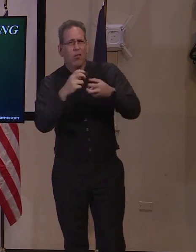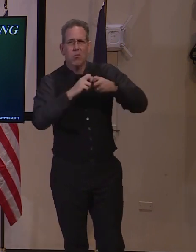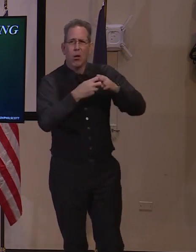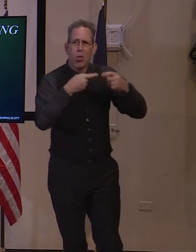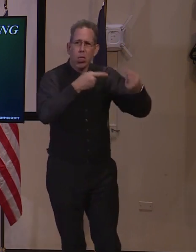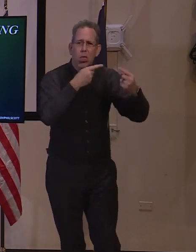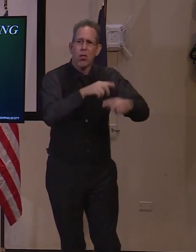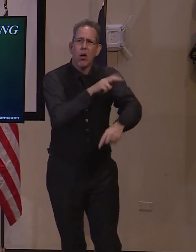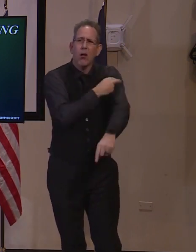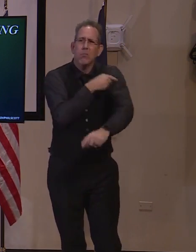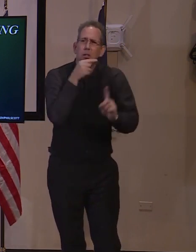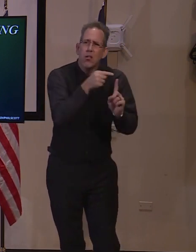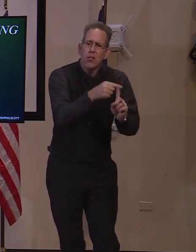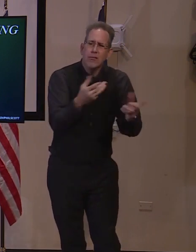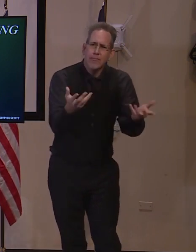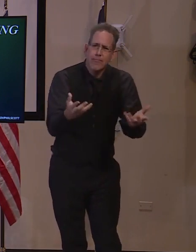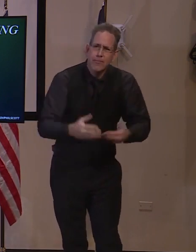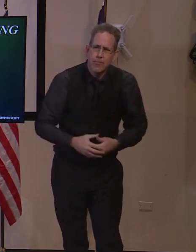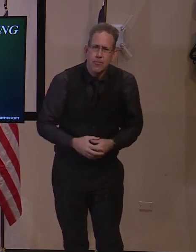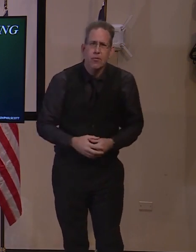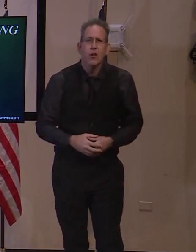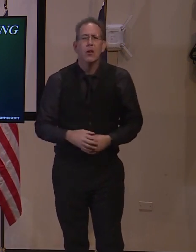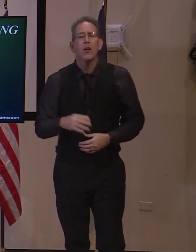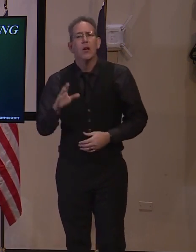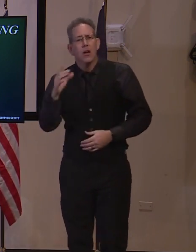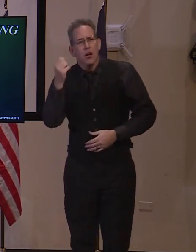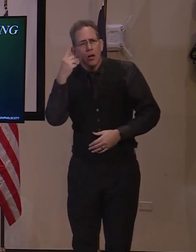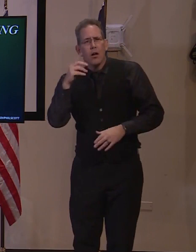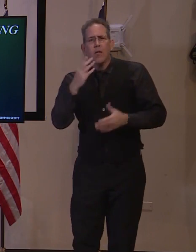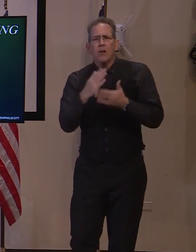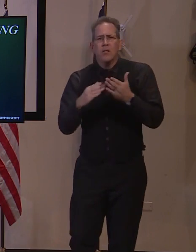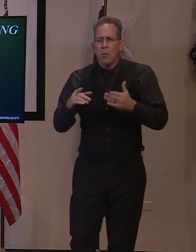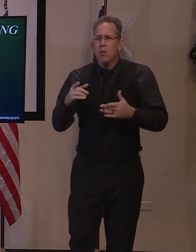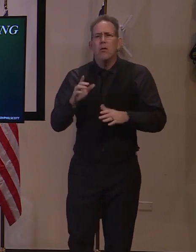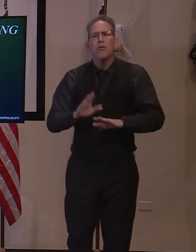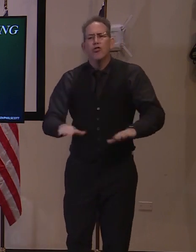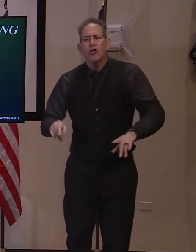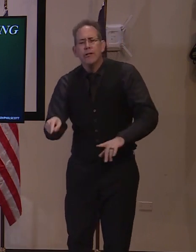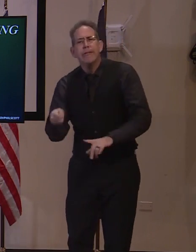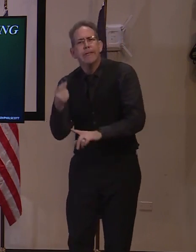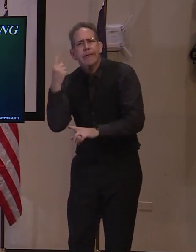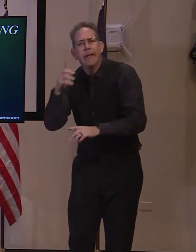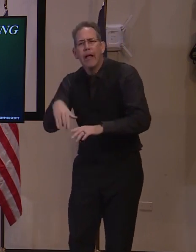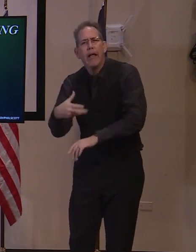percentage of this. Unfortunately, for the most part, they aren't ending up in